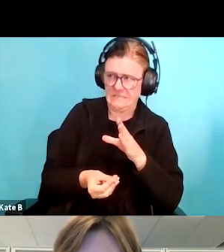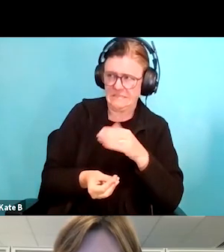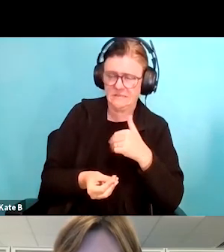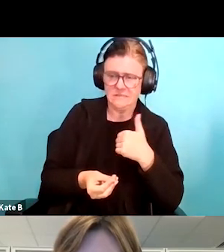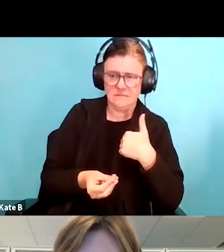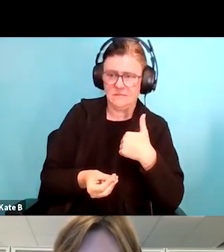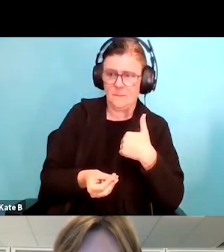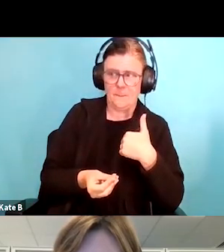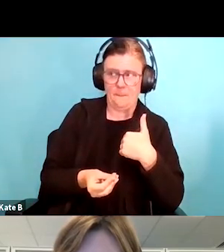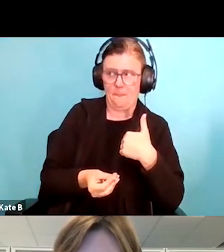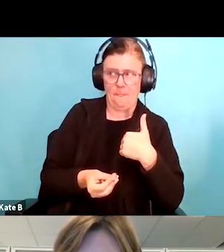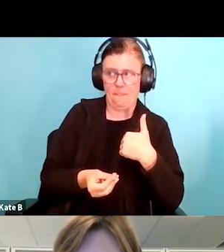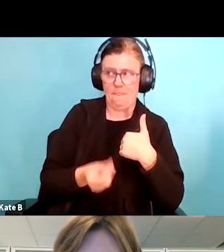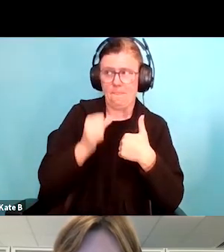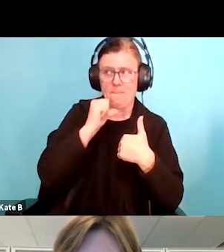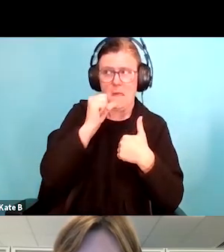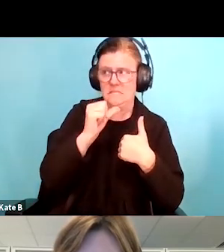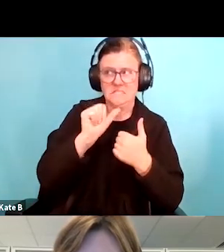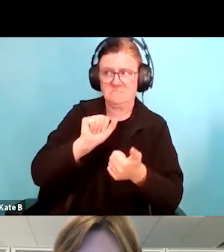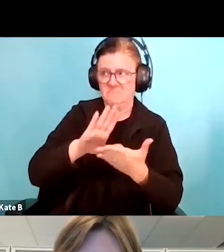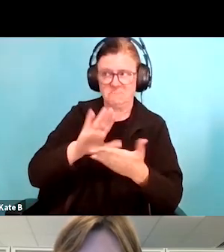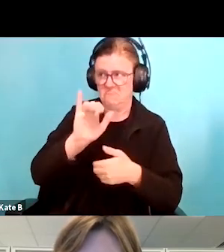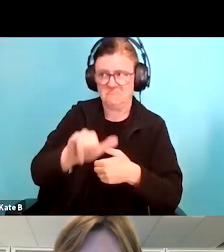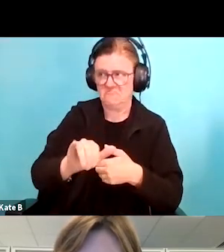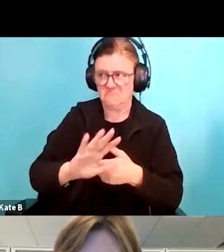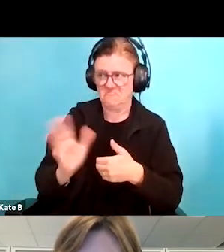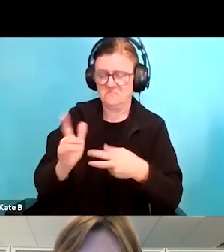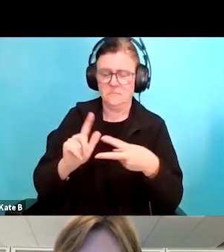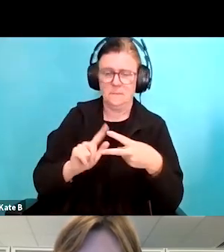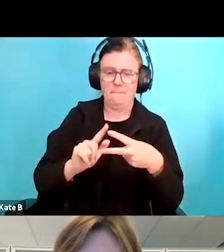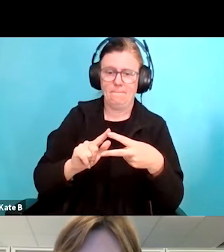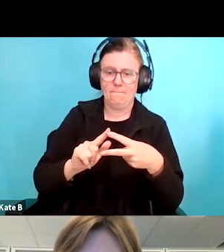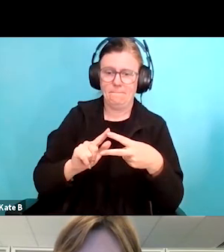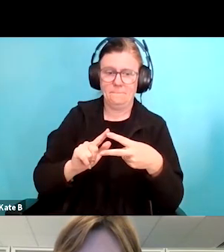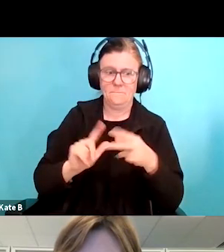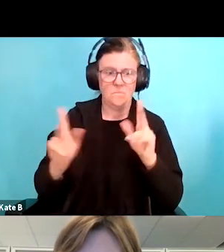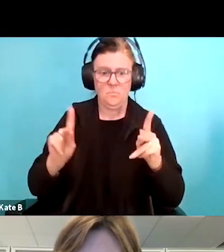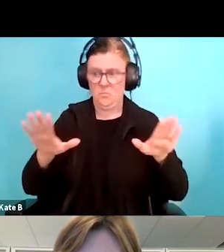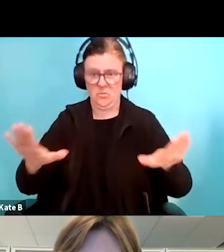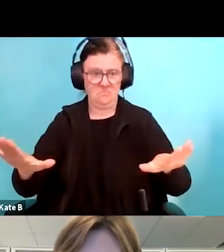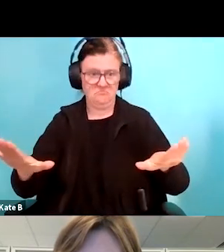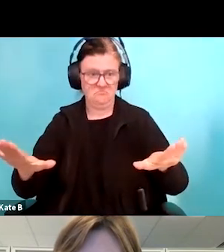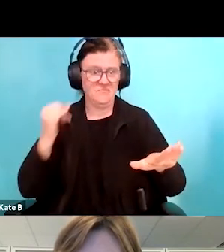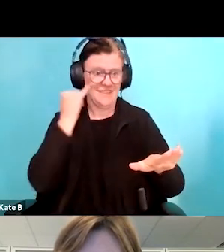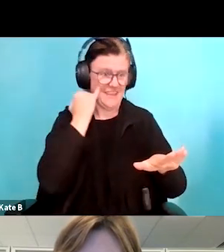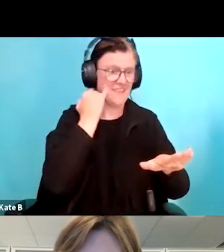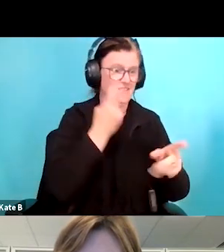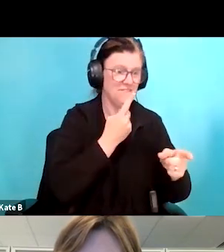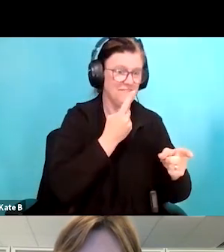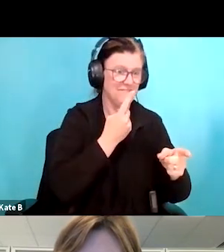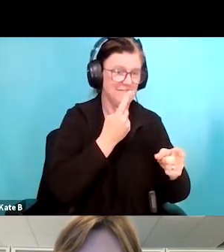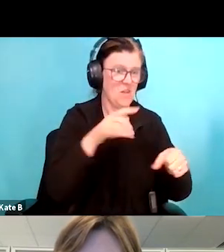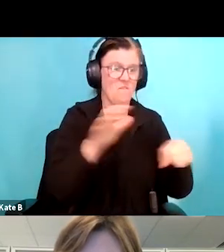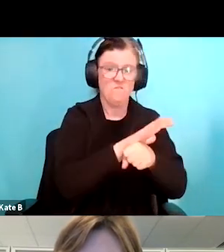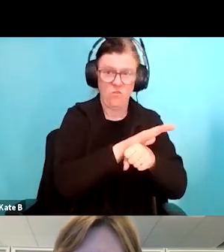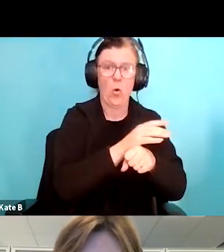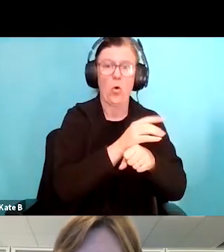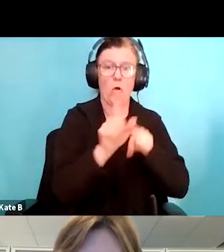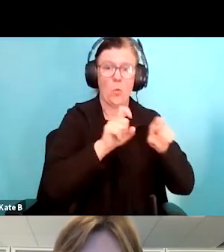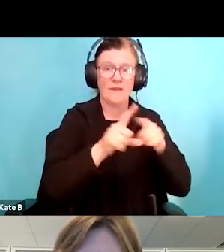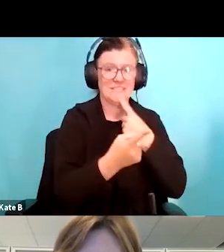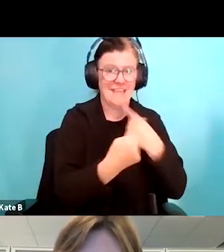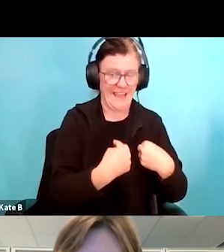to address missing data. We only used people who answered the full set of questions in both ways.